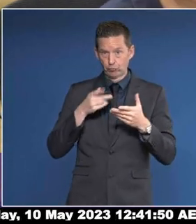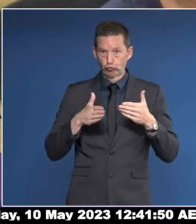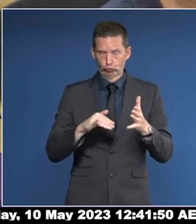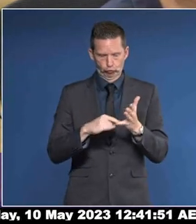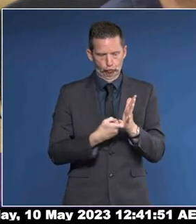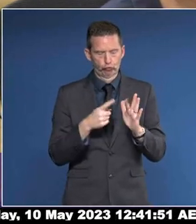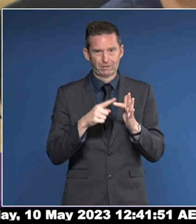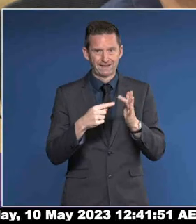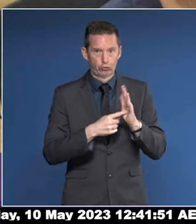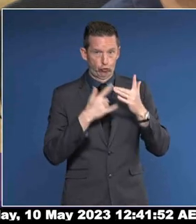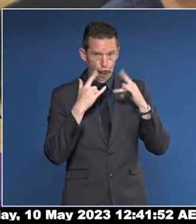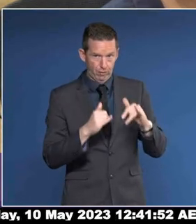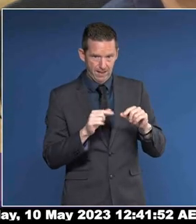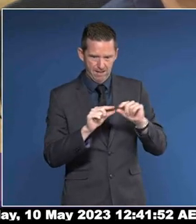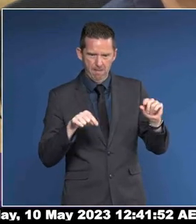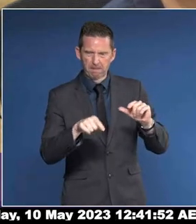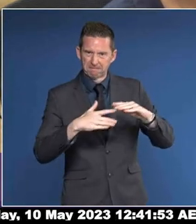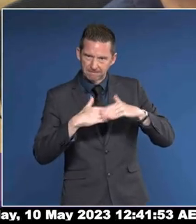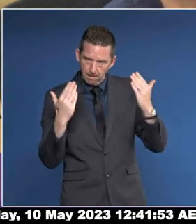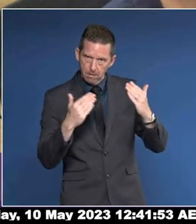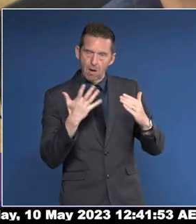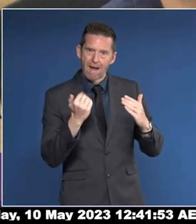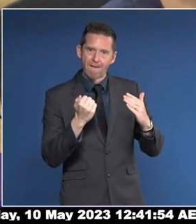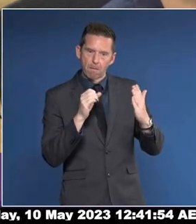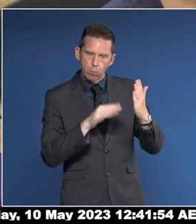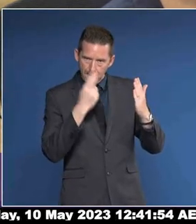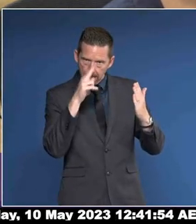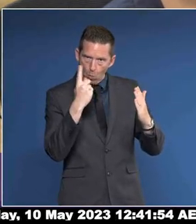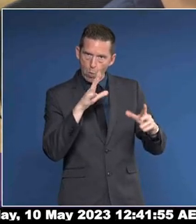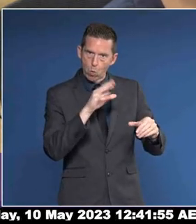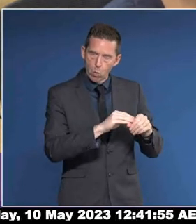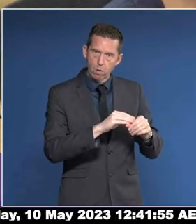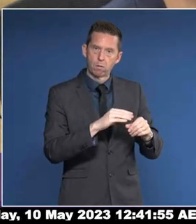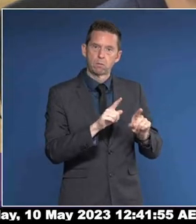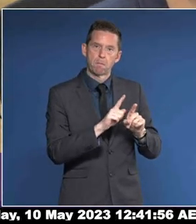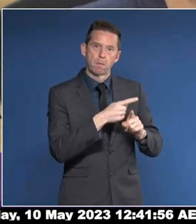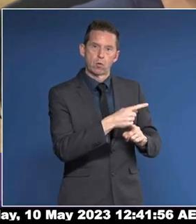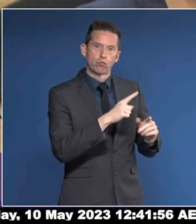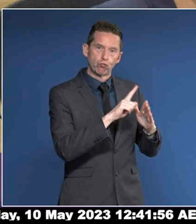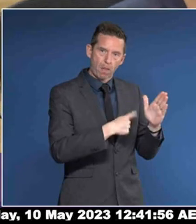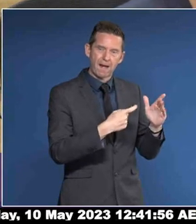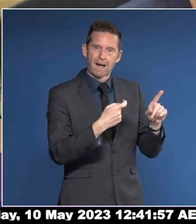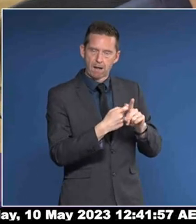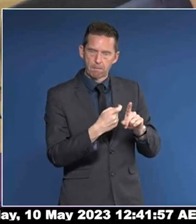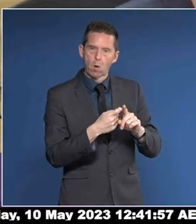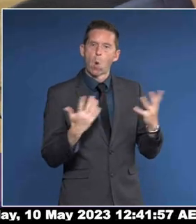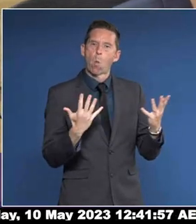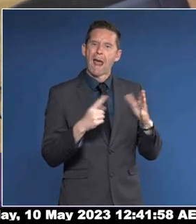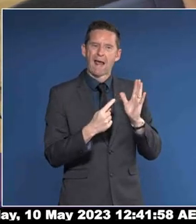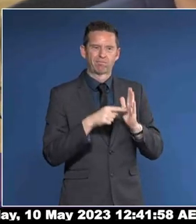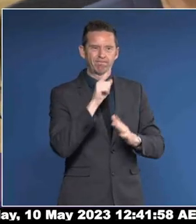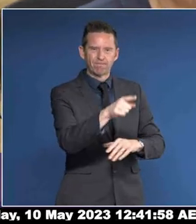number of people identified, including Kaleb and Jonathon at a camping ground and another